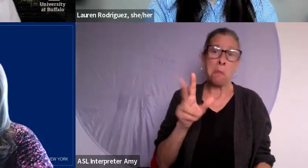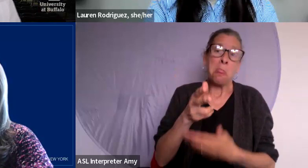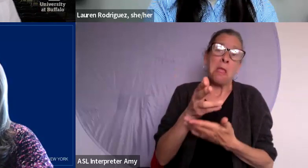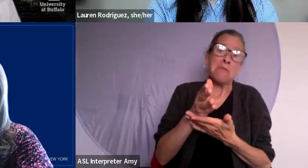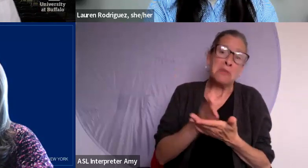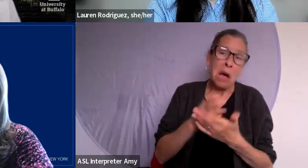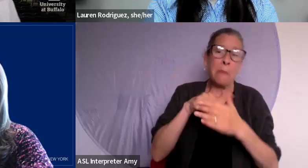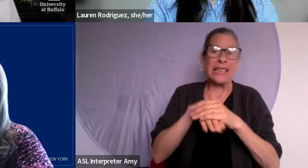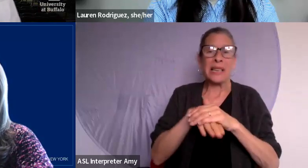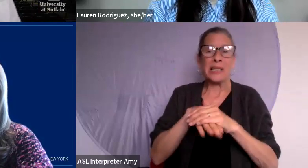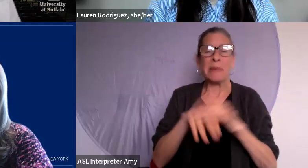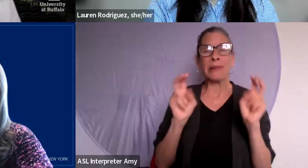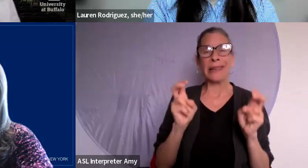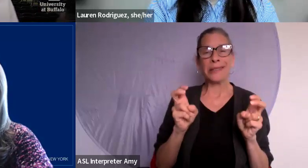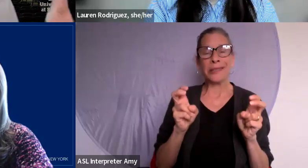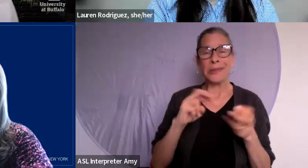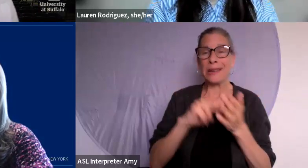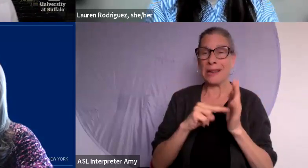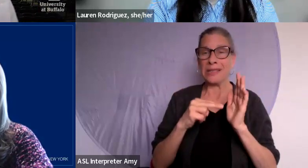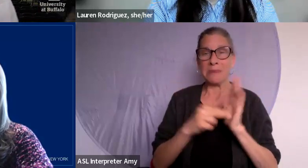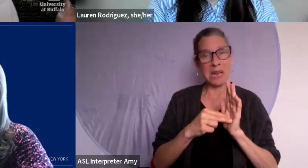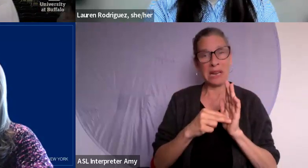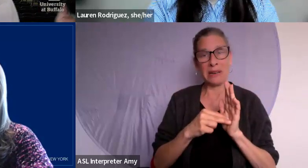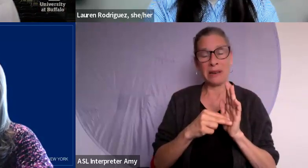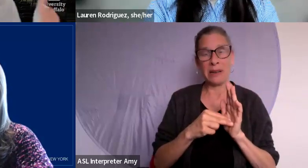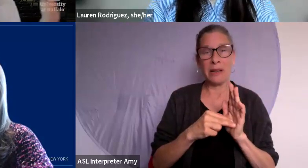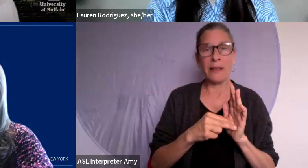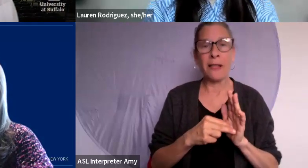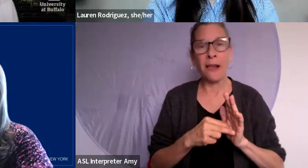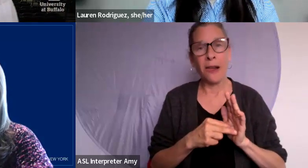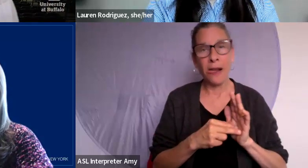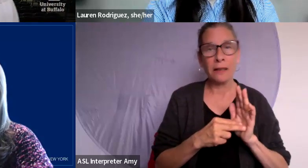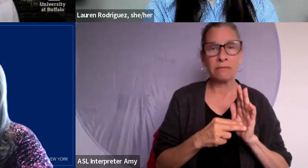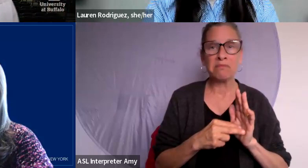issues. It doesn't meet kind of the letter of the standard, but